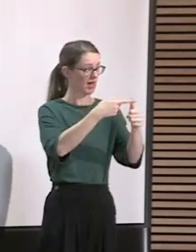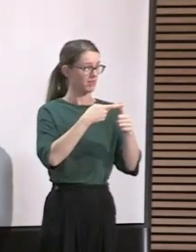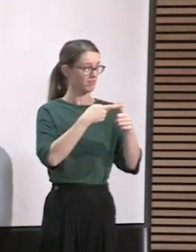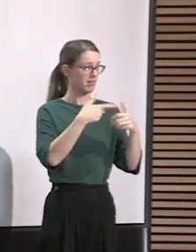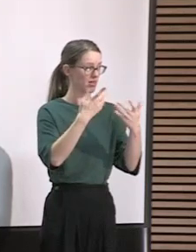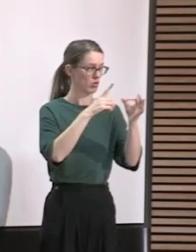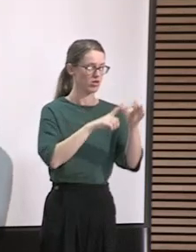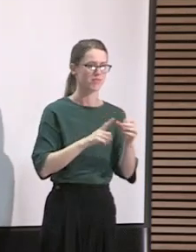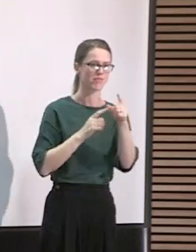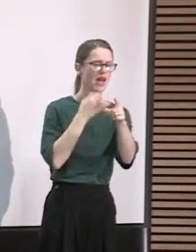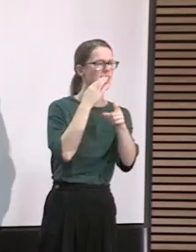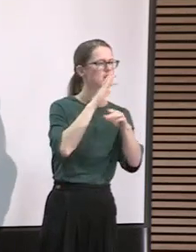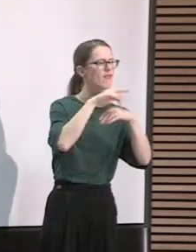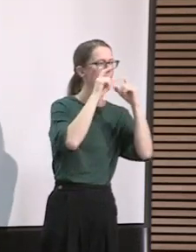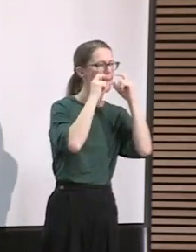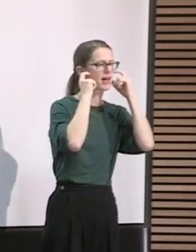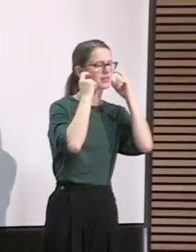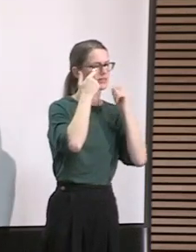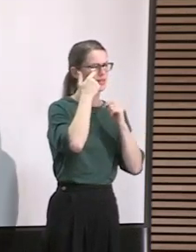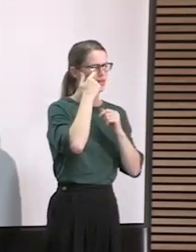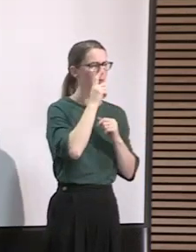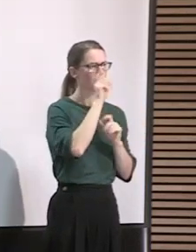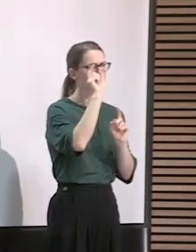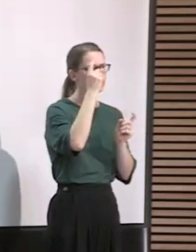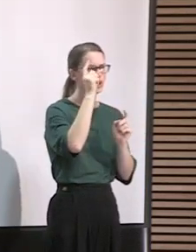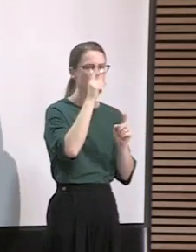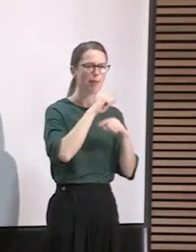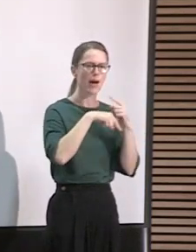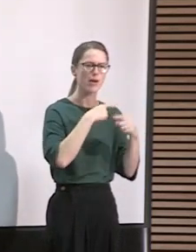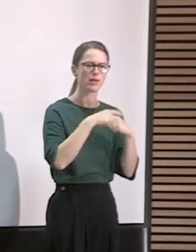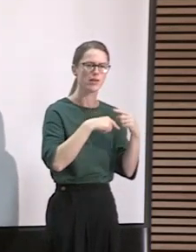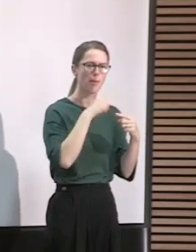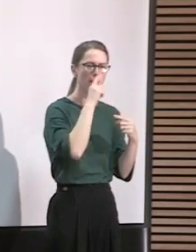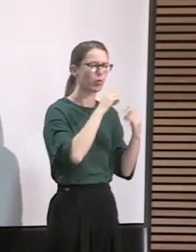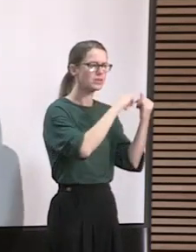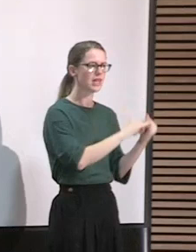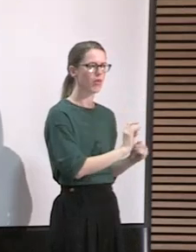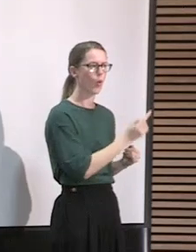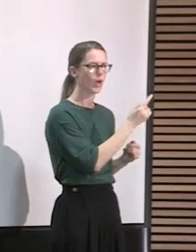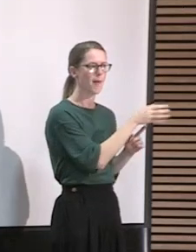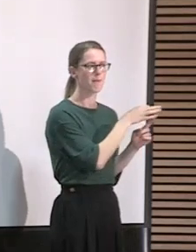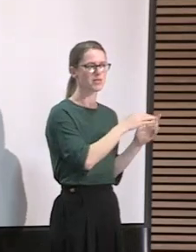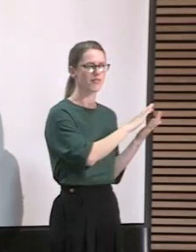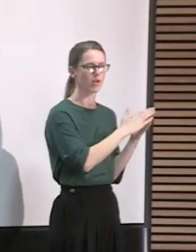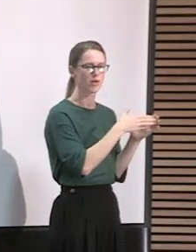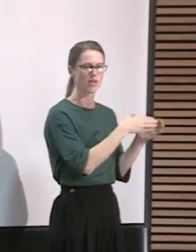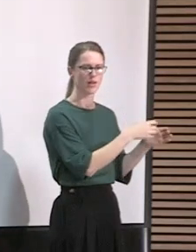identify any future cases. With that, very happy to answer questions. Yes? On the issue of masks, there is growing